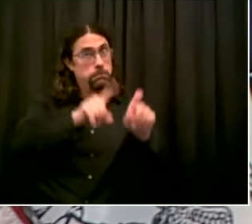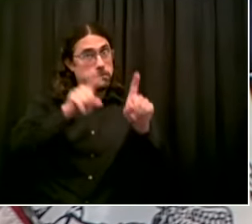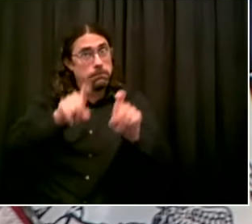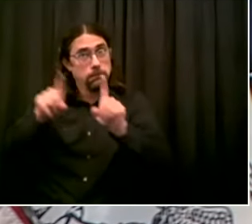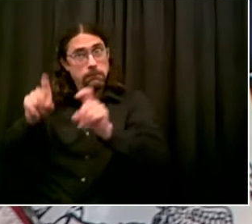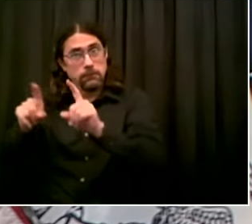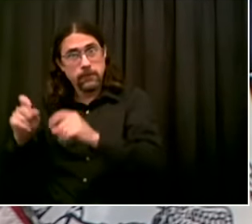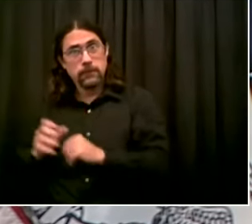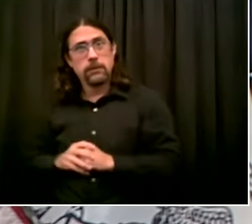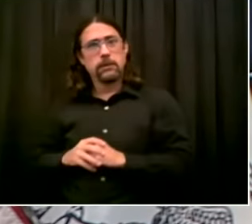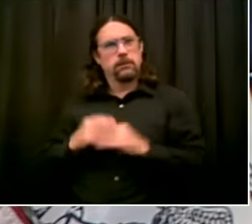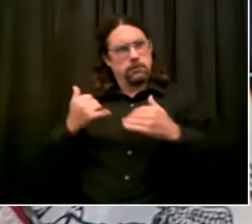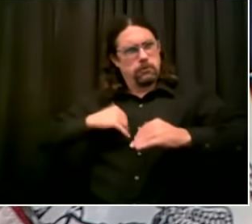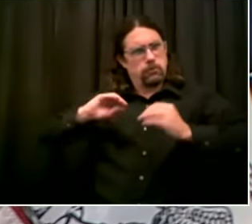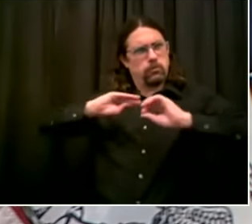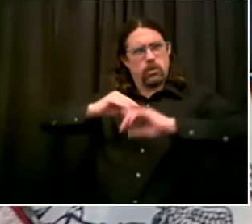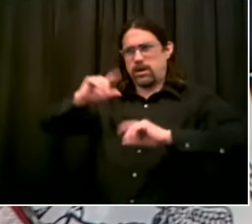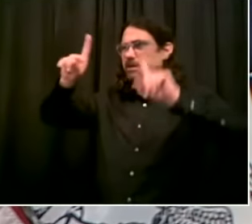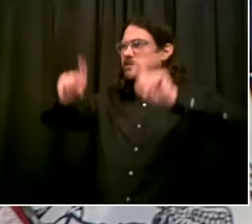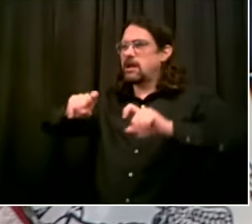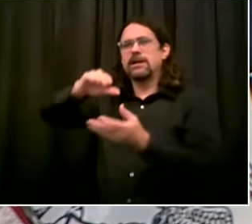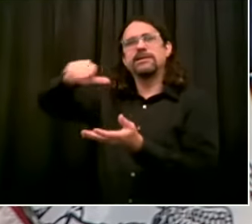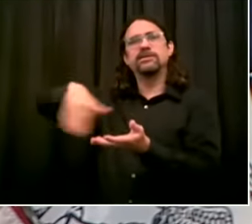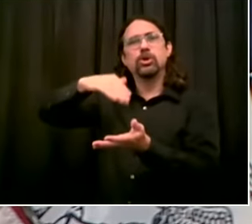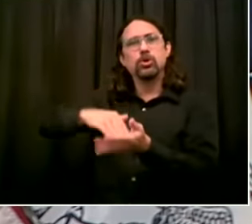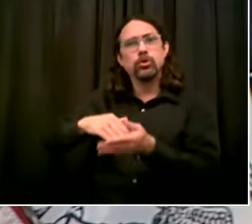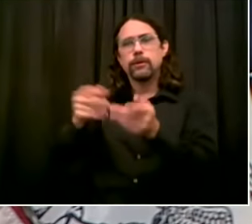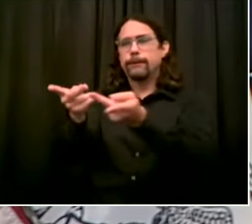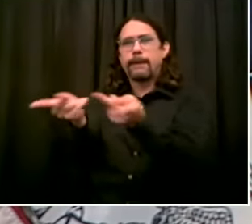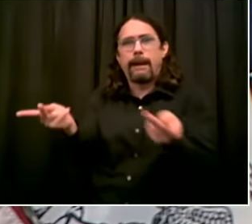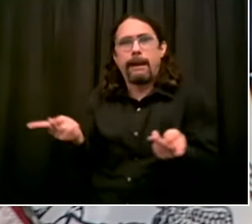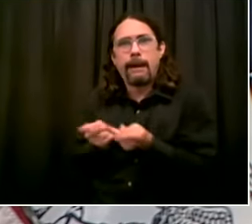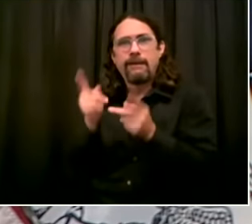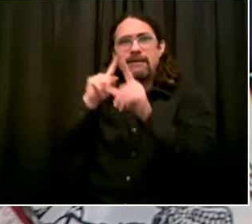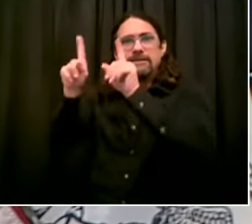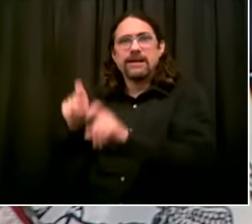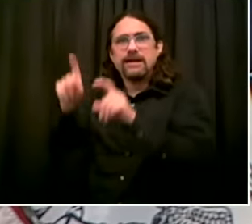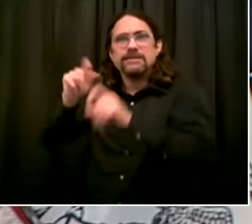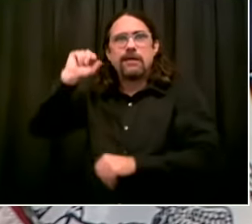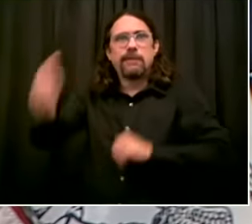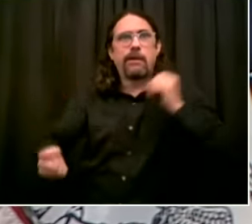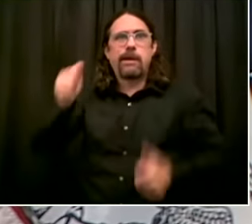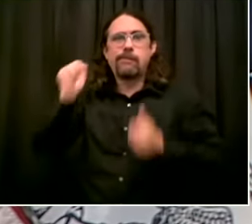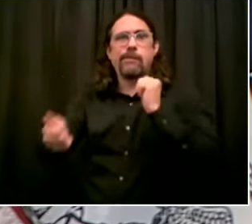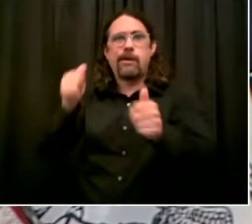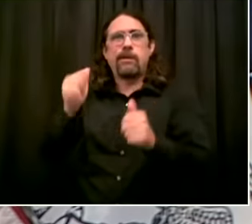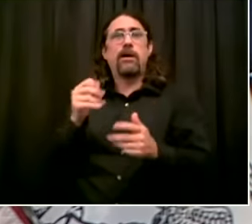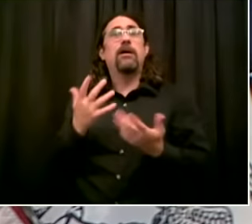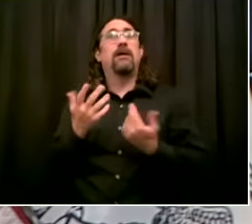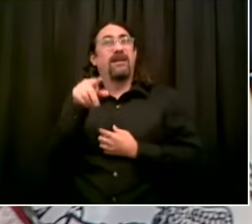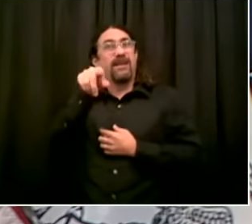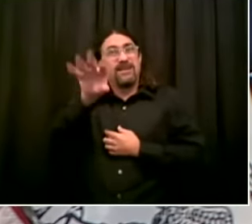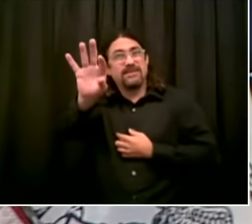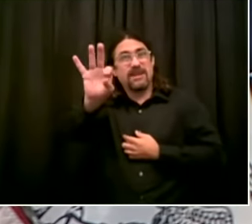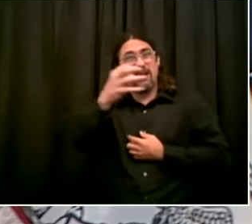CLOSING SCHOOLS IS EXACT. SO PEOPLE ARE WONDERING WHAT